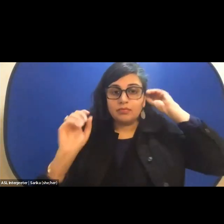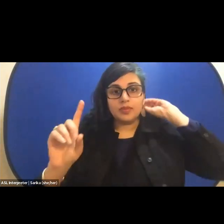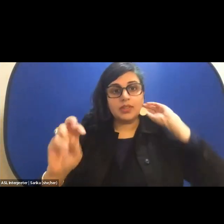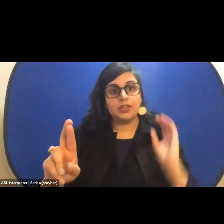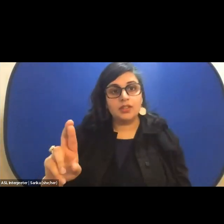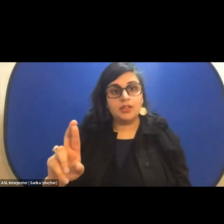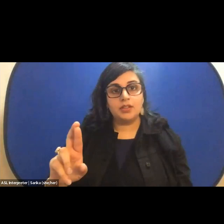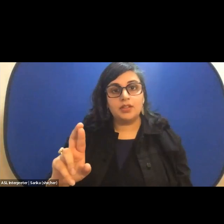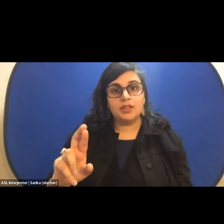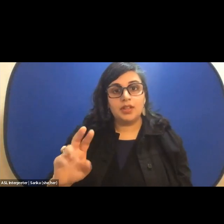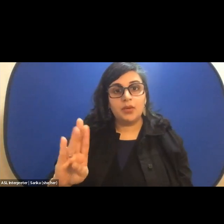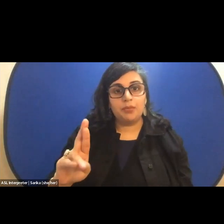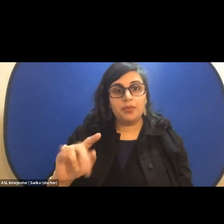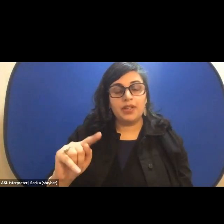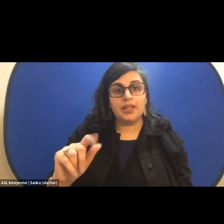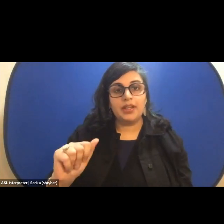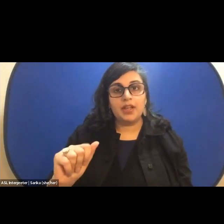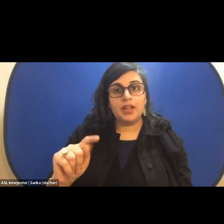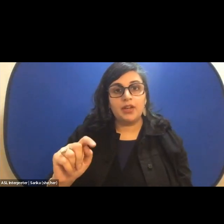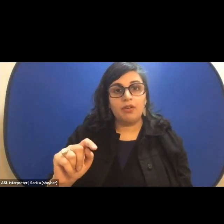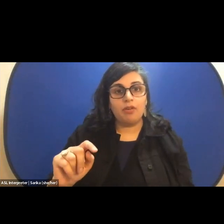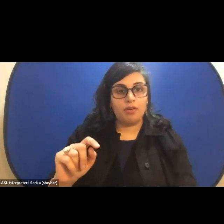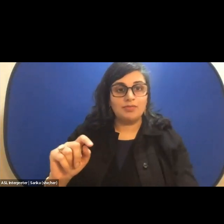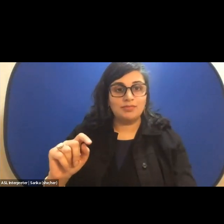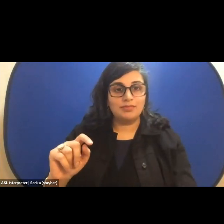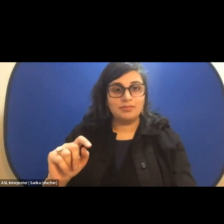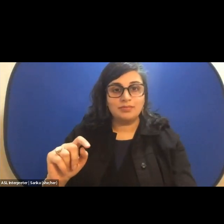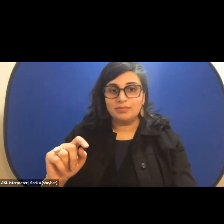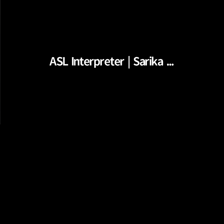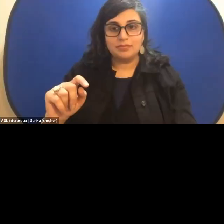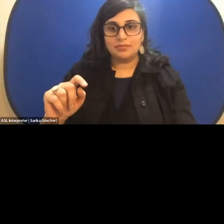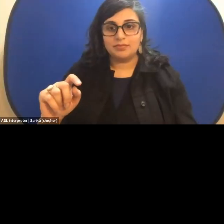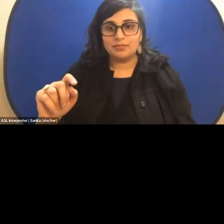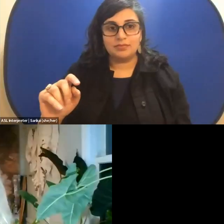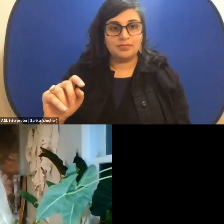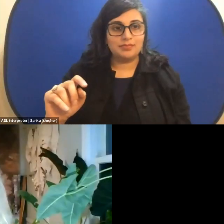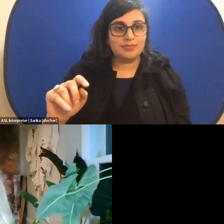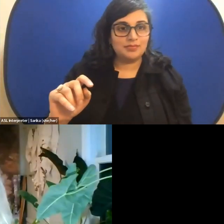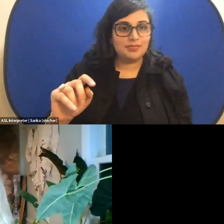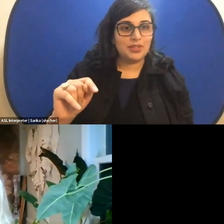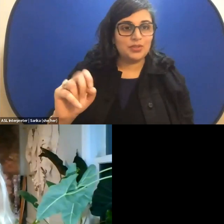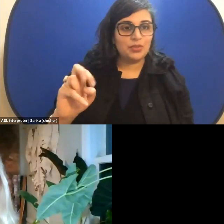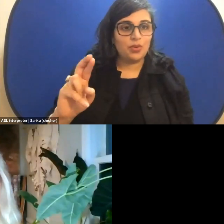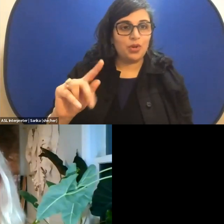this is so very important. So up next, I'd love to bring to